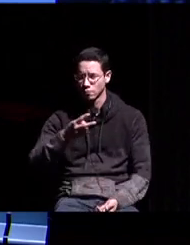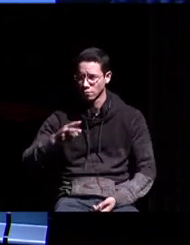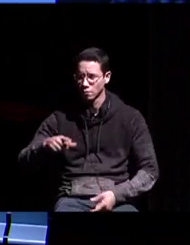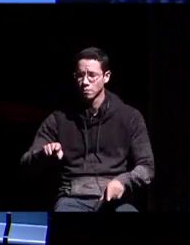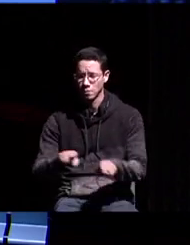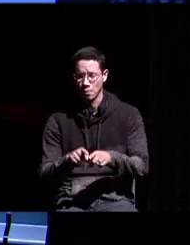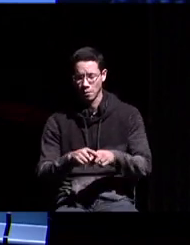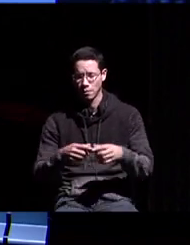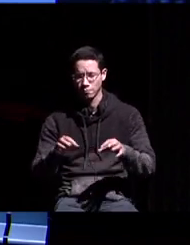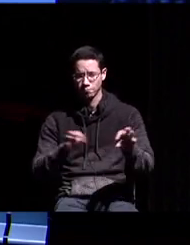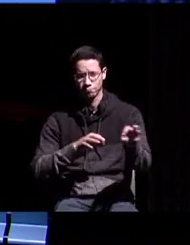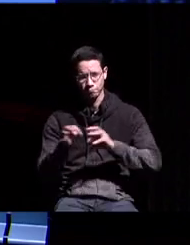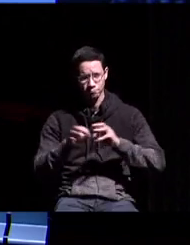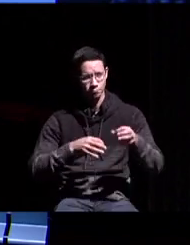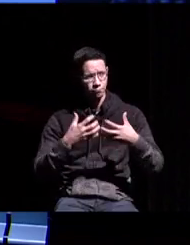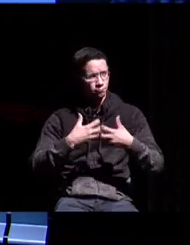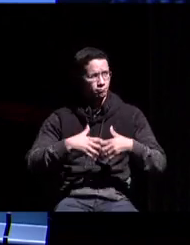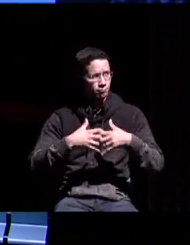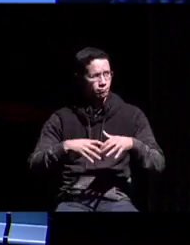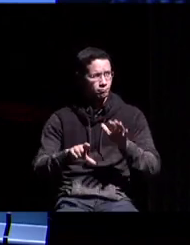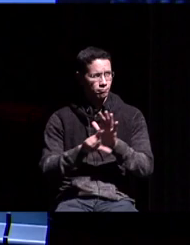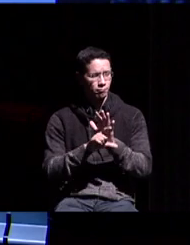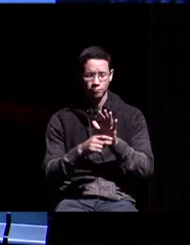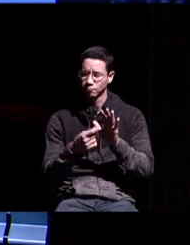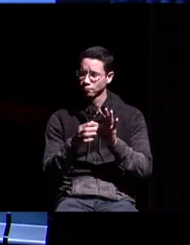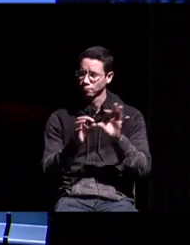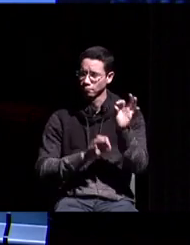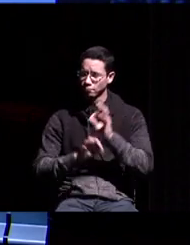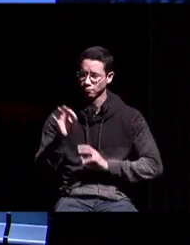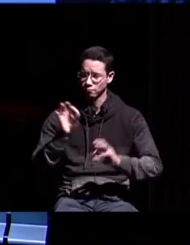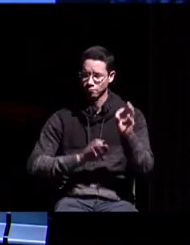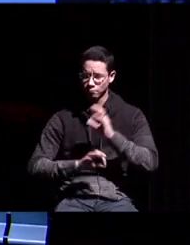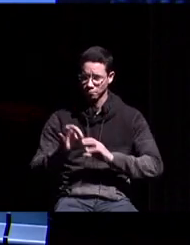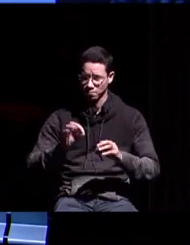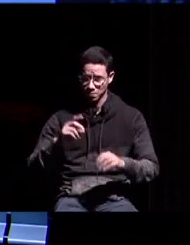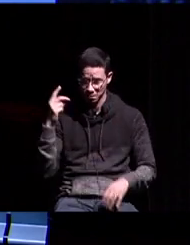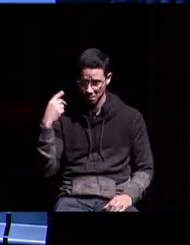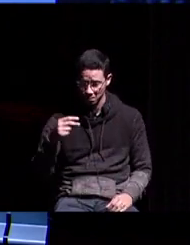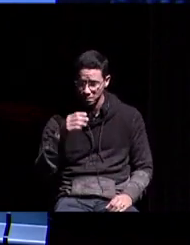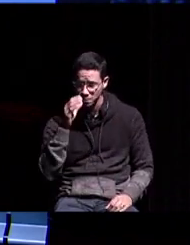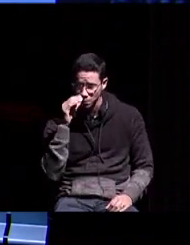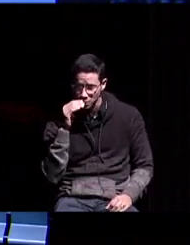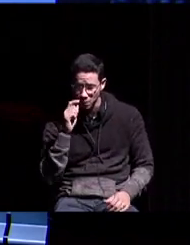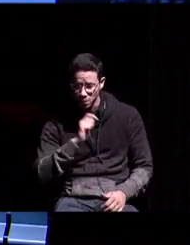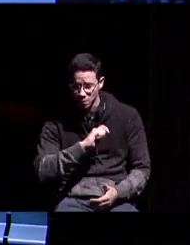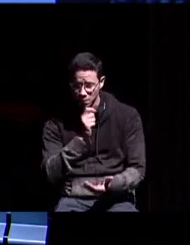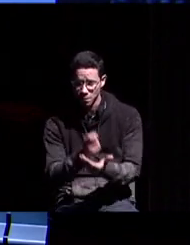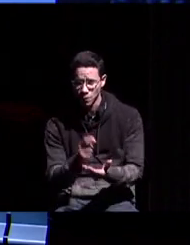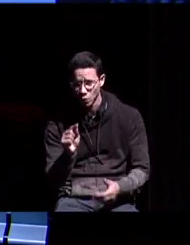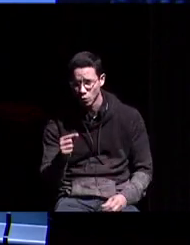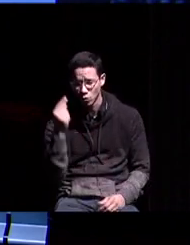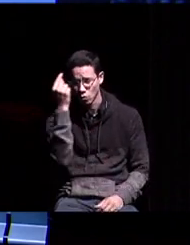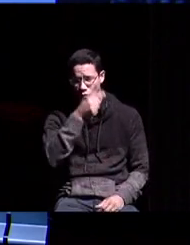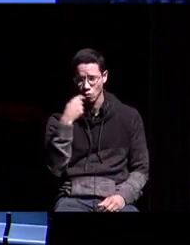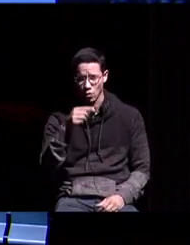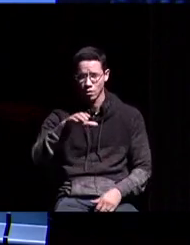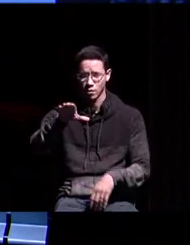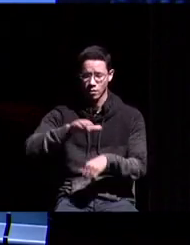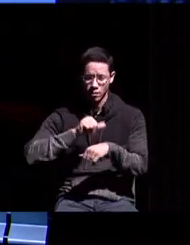when workers are paid by the hour What does this encourage?